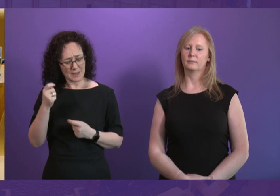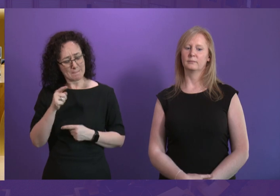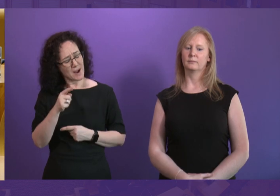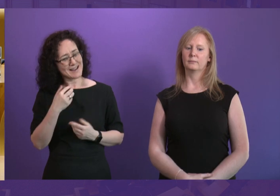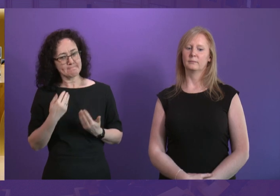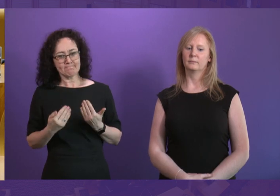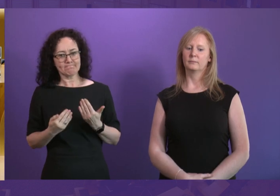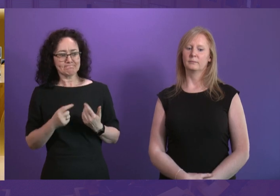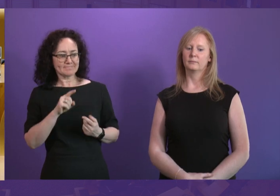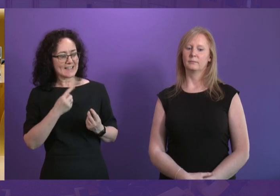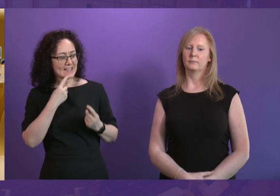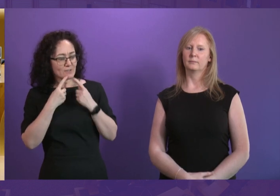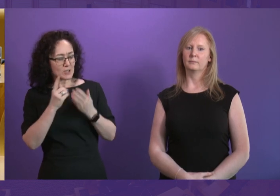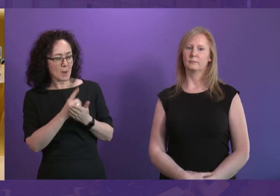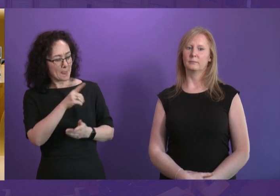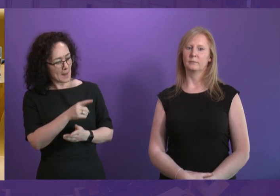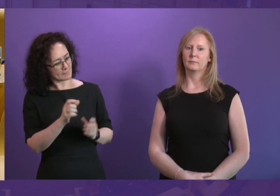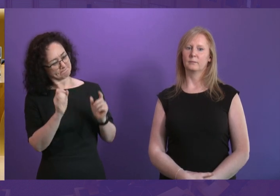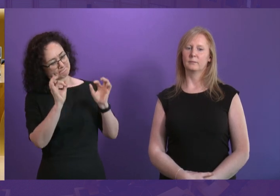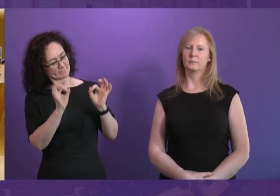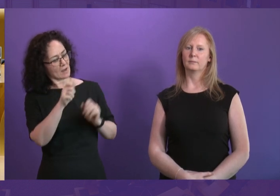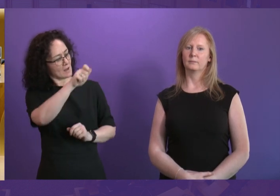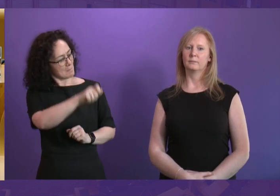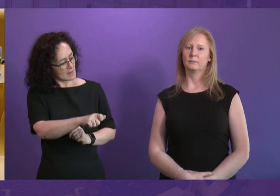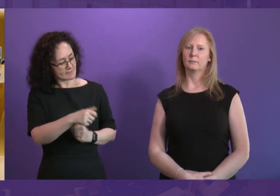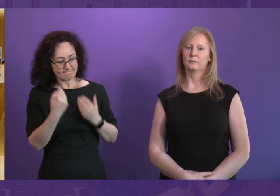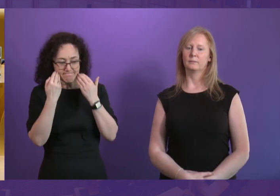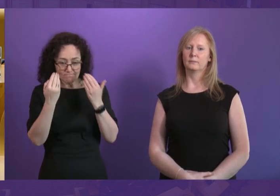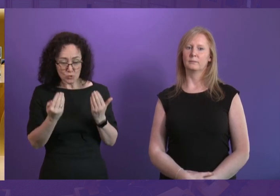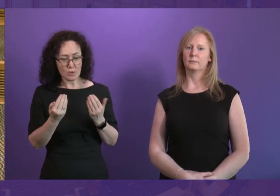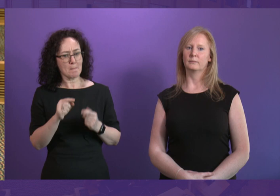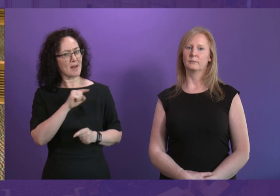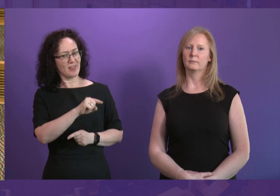but from what Murdo Fraser has narrated, that kind of response time does not appear to me